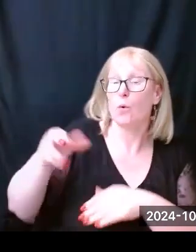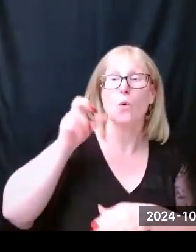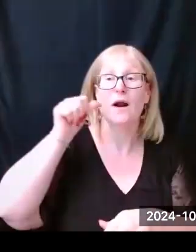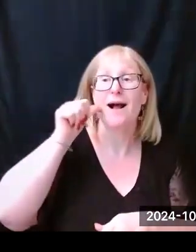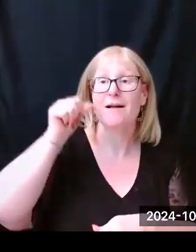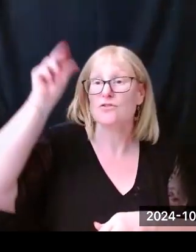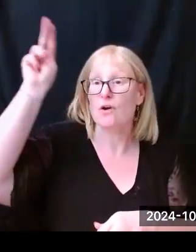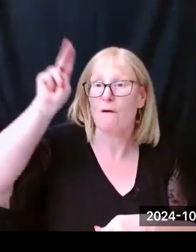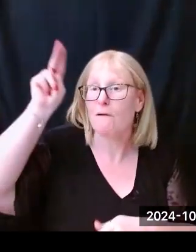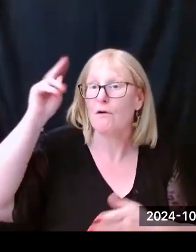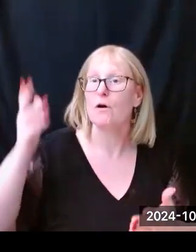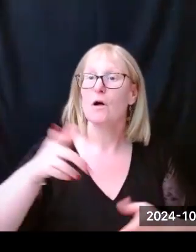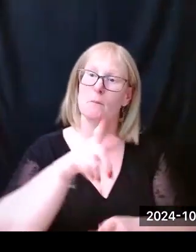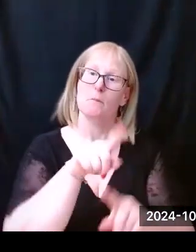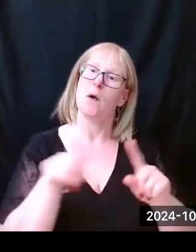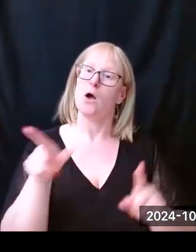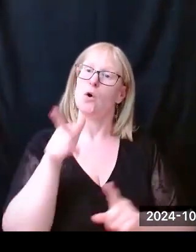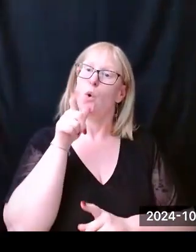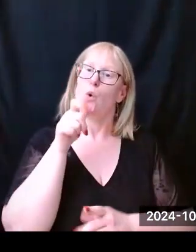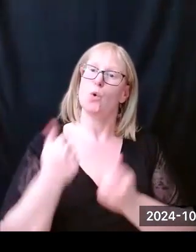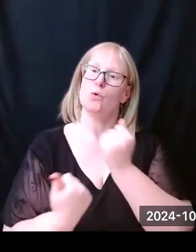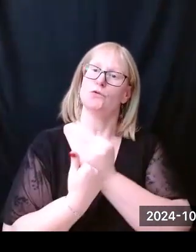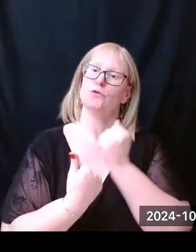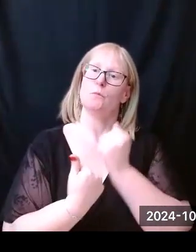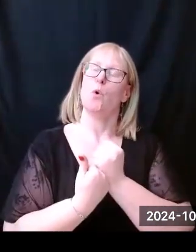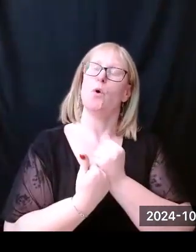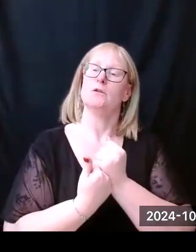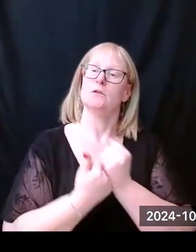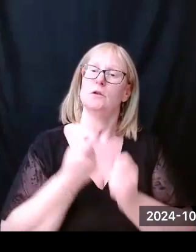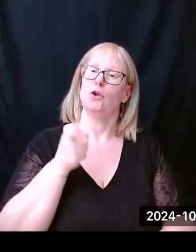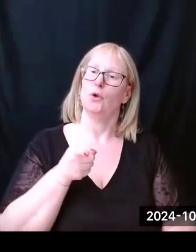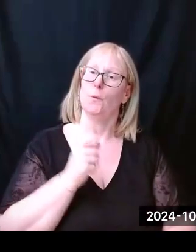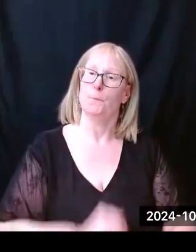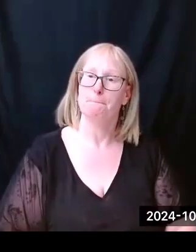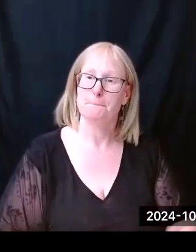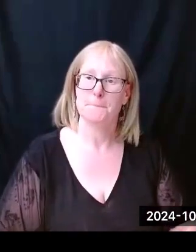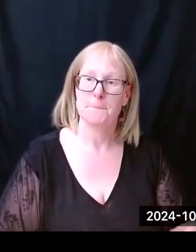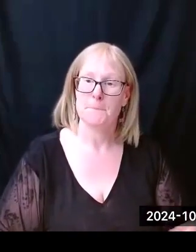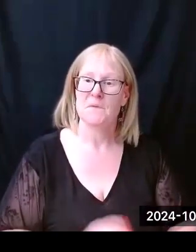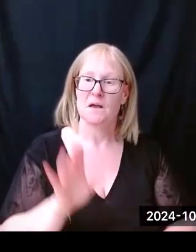But who is your person because they're just as valuable to you. This is where I always invite parents.